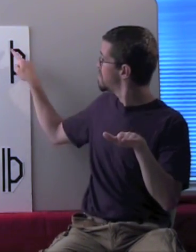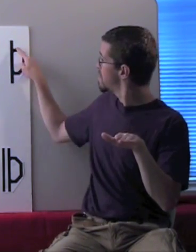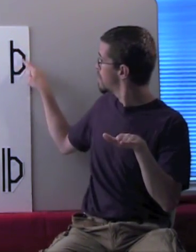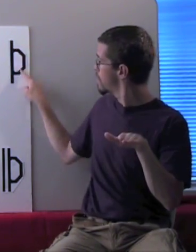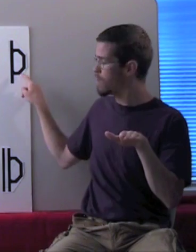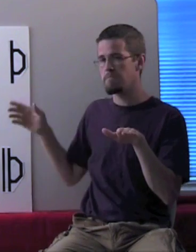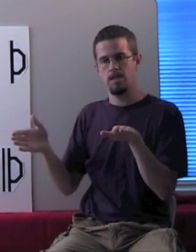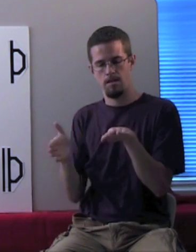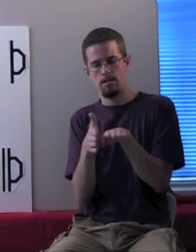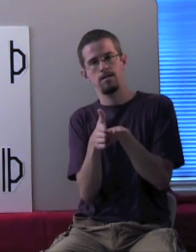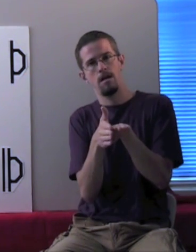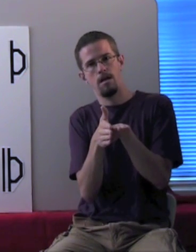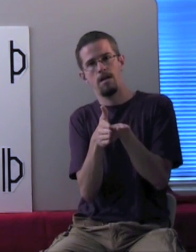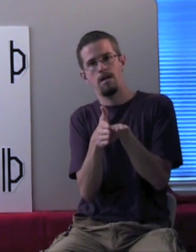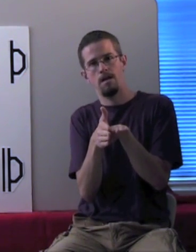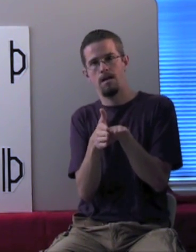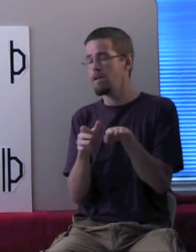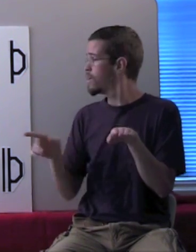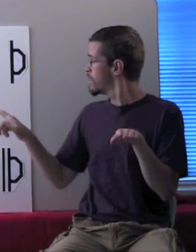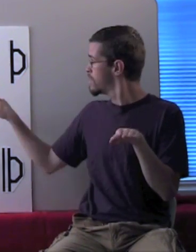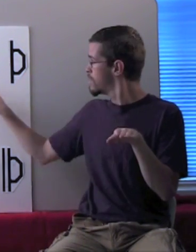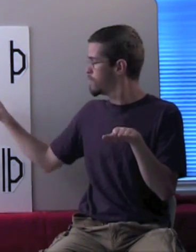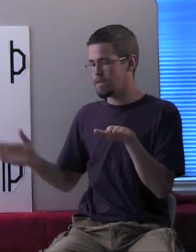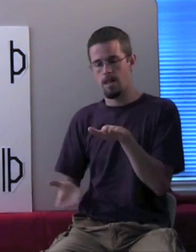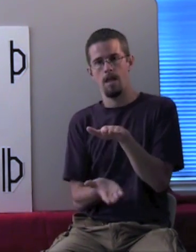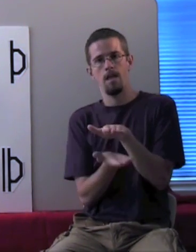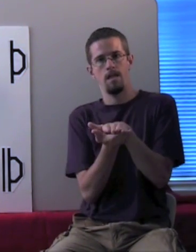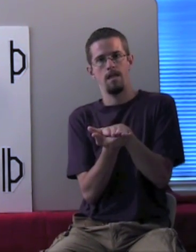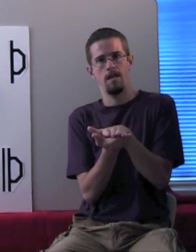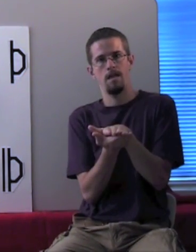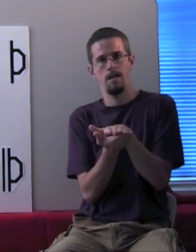on the right is contact on the right,